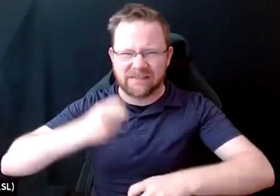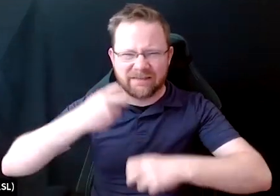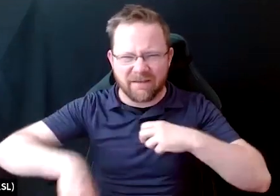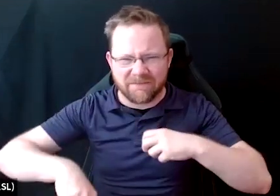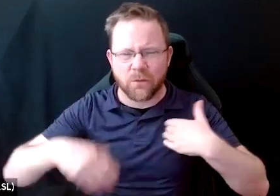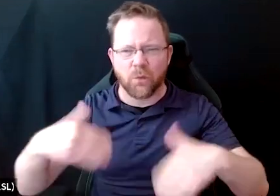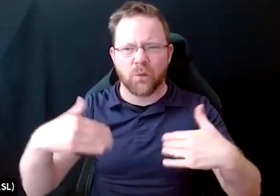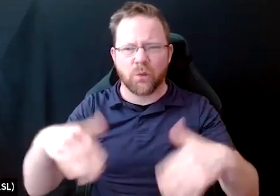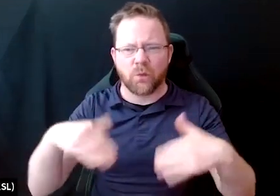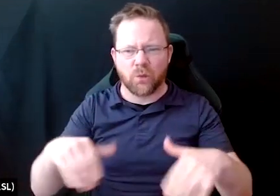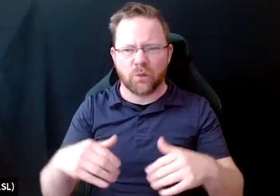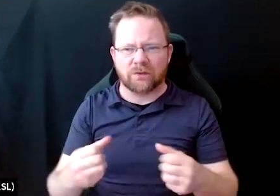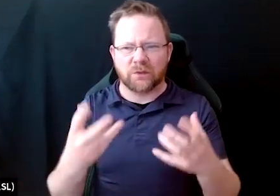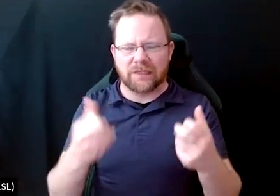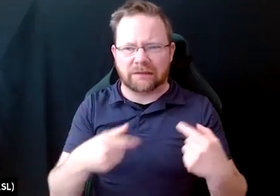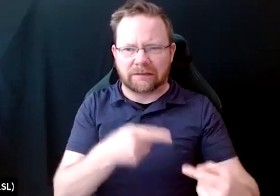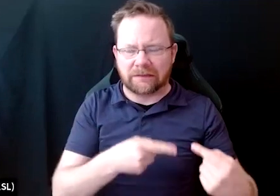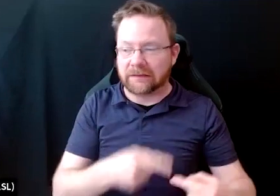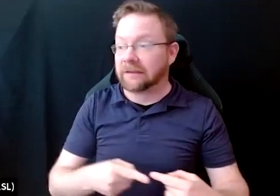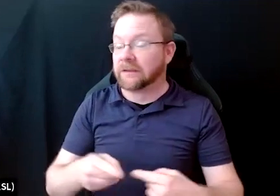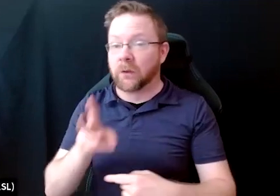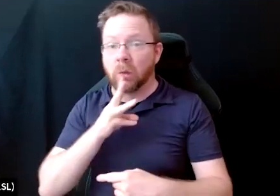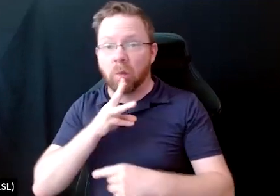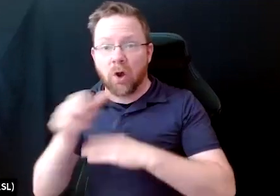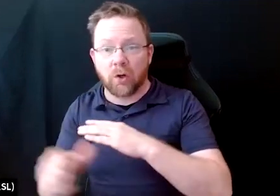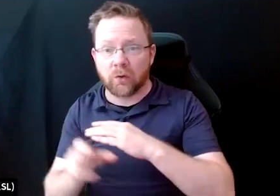in the swimming pool or in vacuum requires extreme strength.